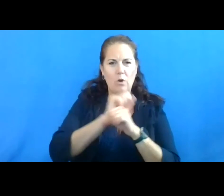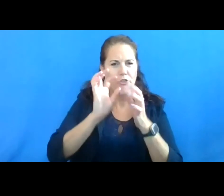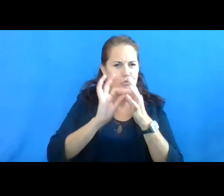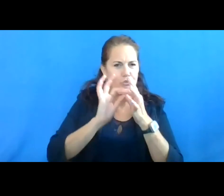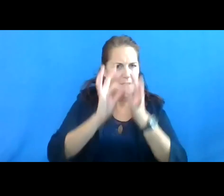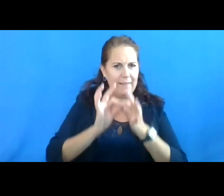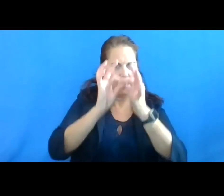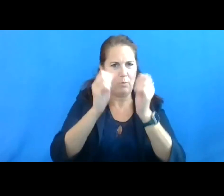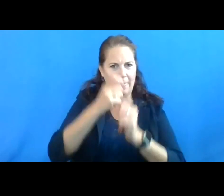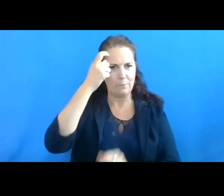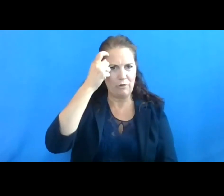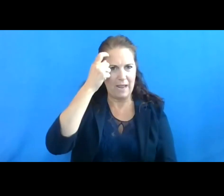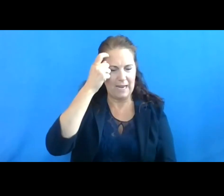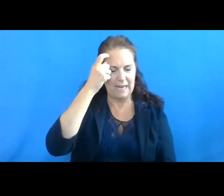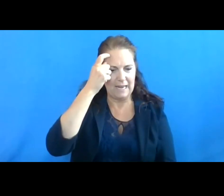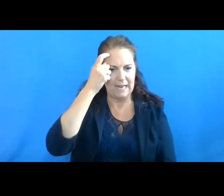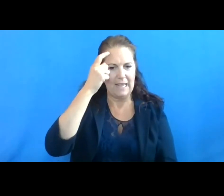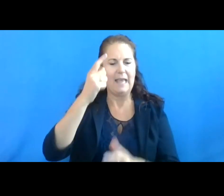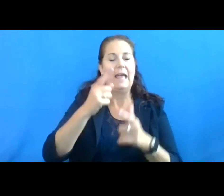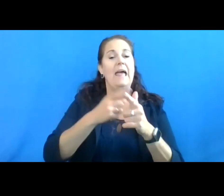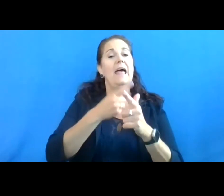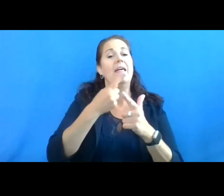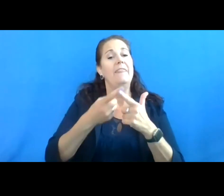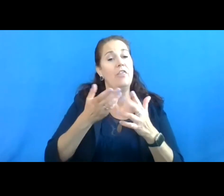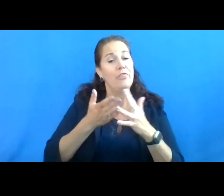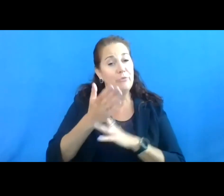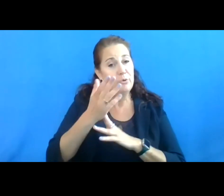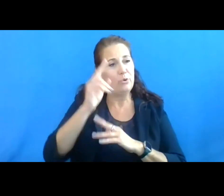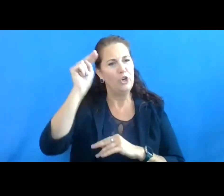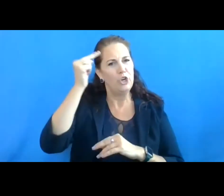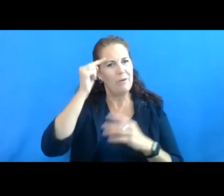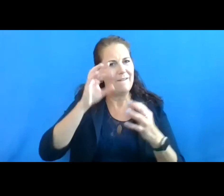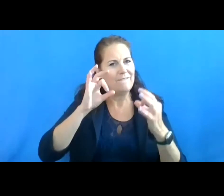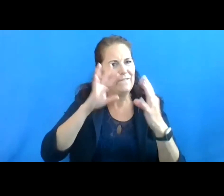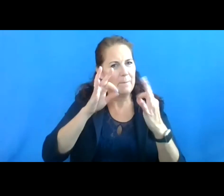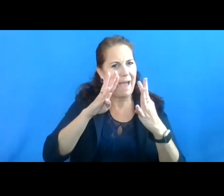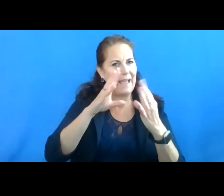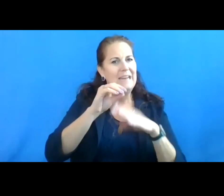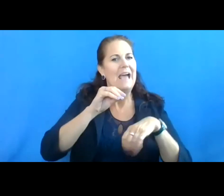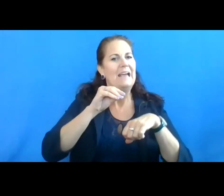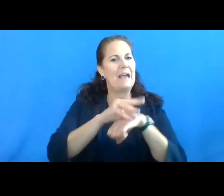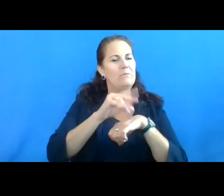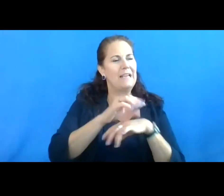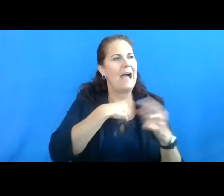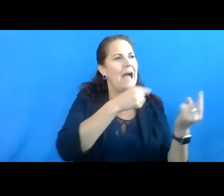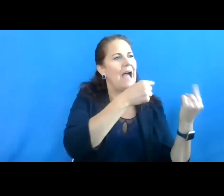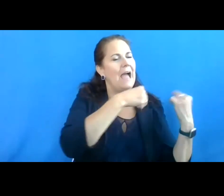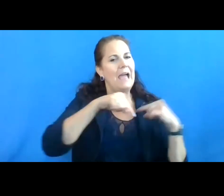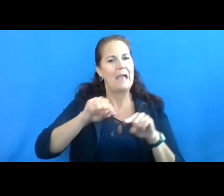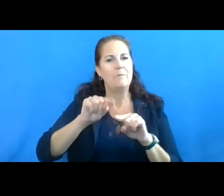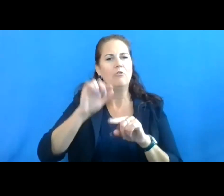And through neuro-feedback and counseling, I began to see what was happening.